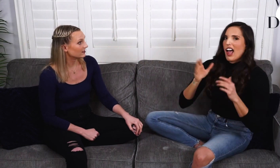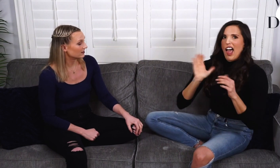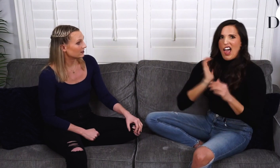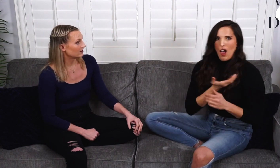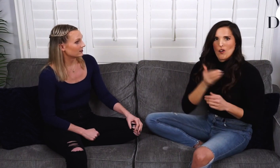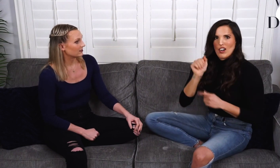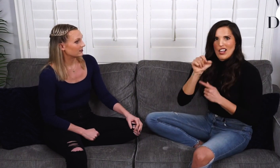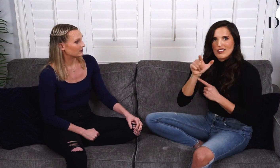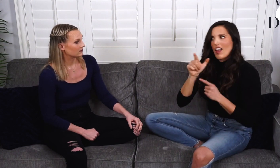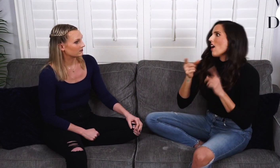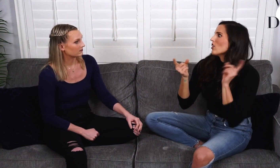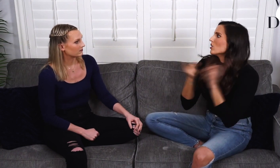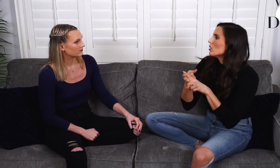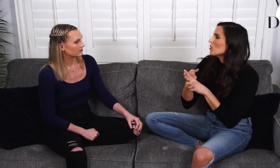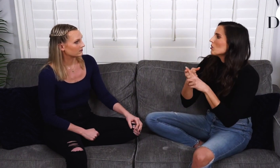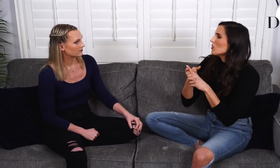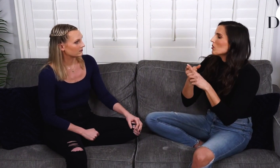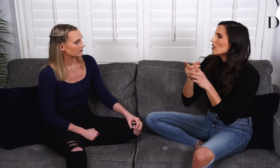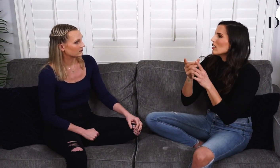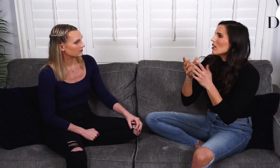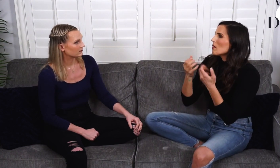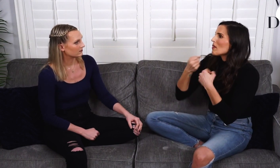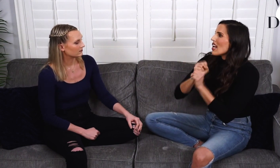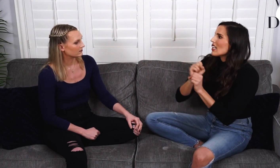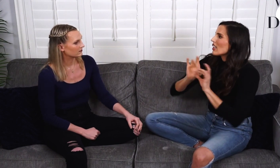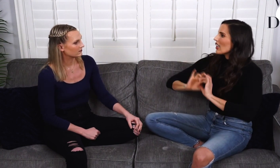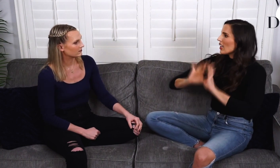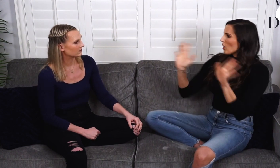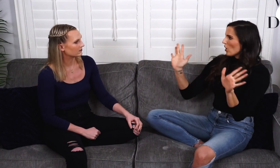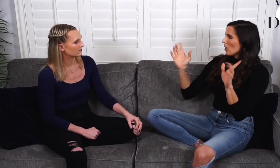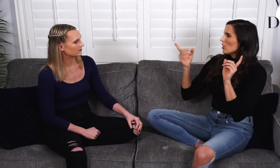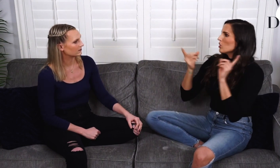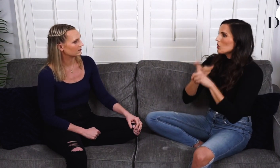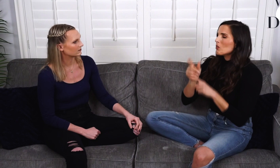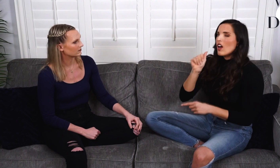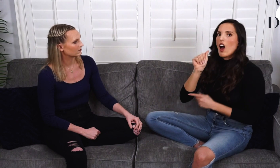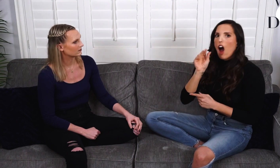our Sign Language to make it more clear to our